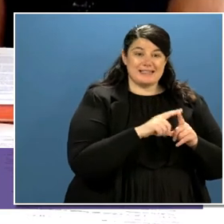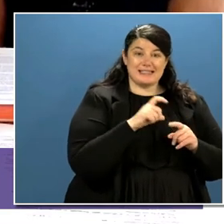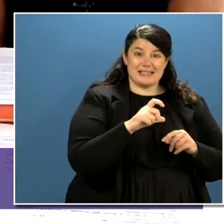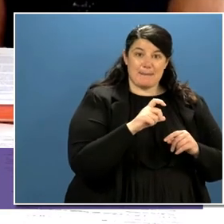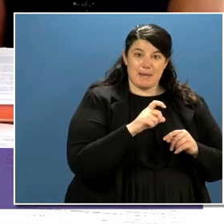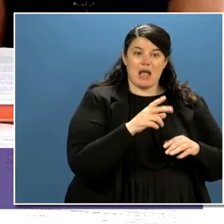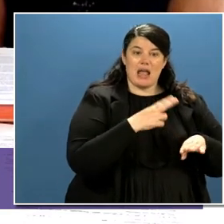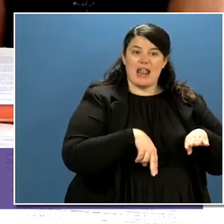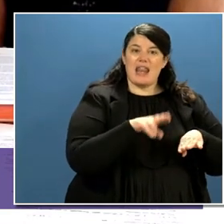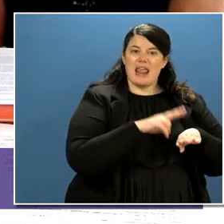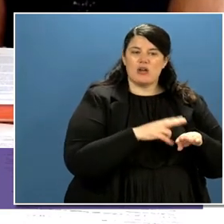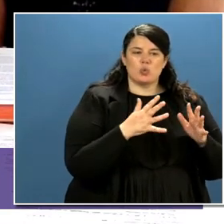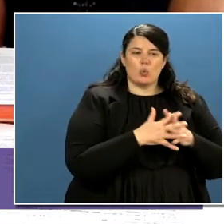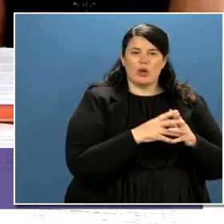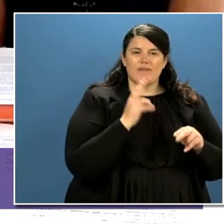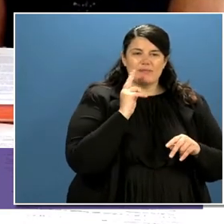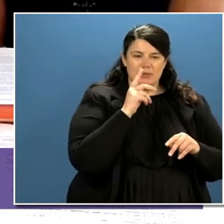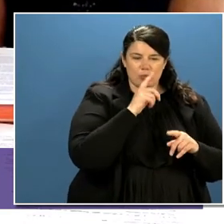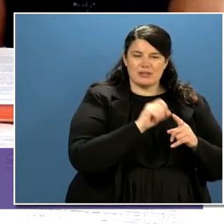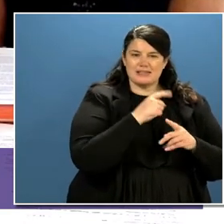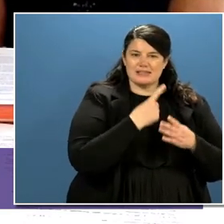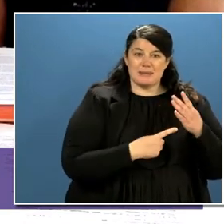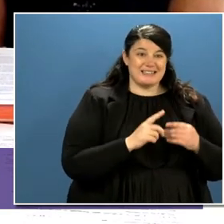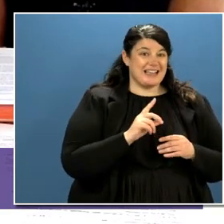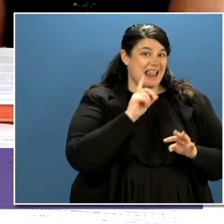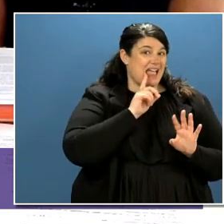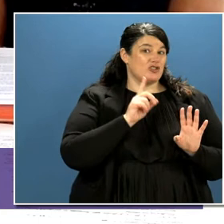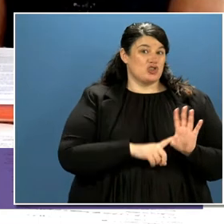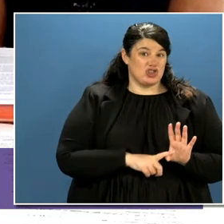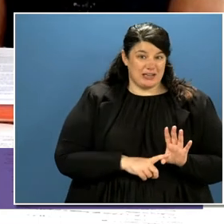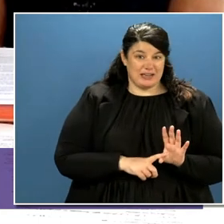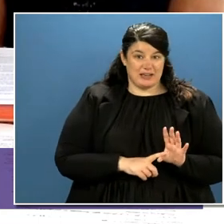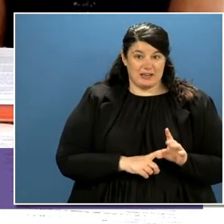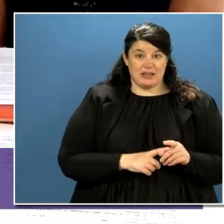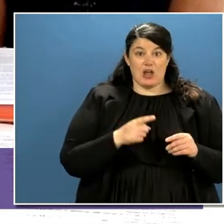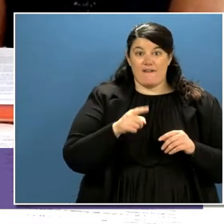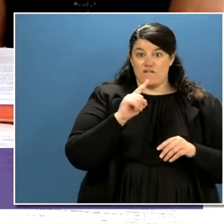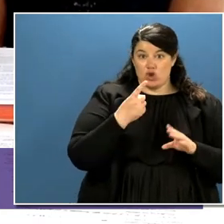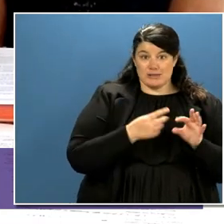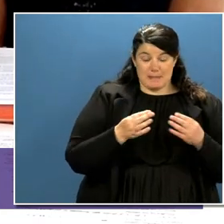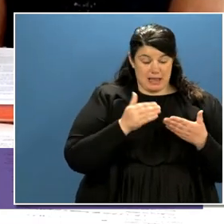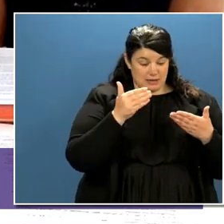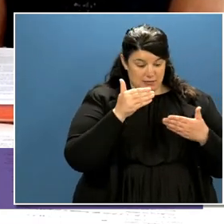Disability last year, and have achieved every goal that they set out to do within the year.